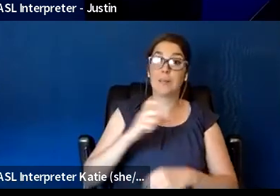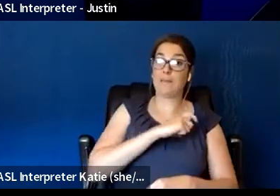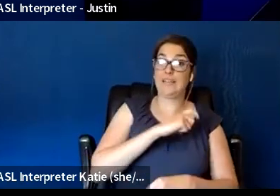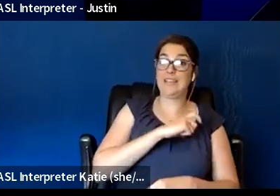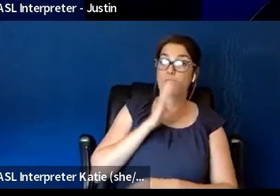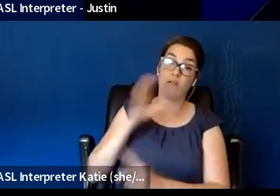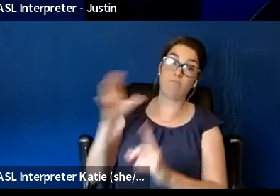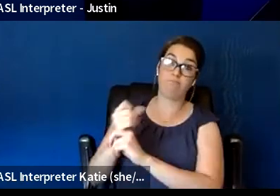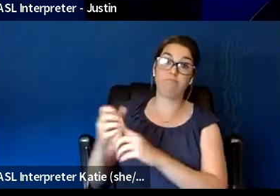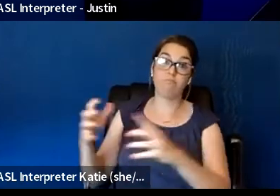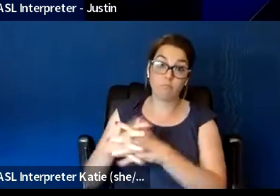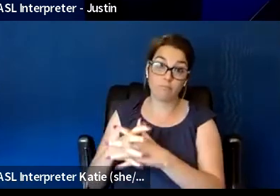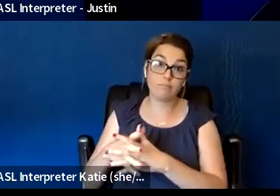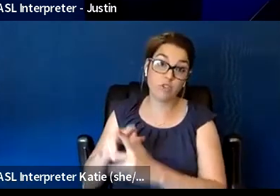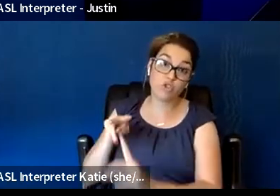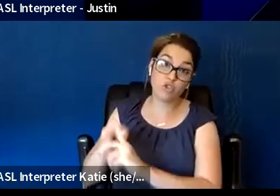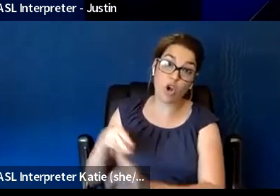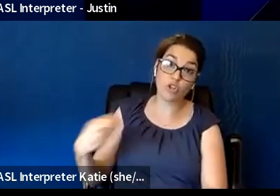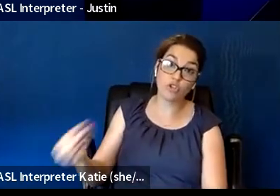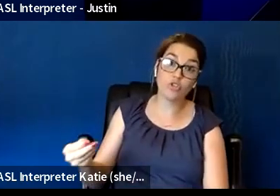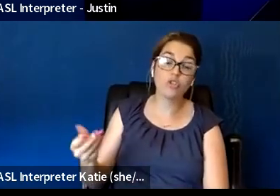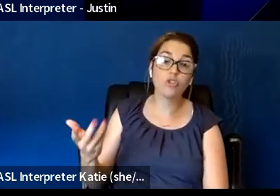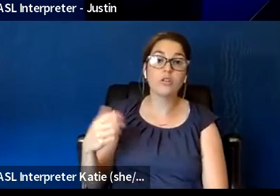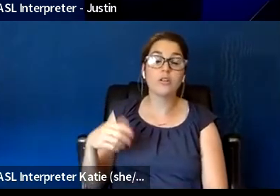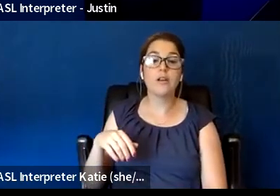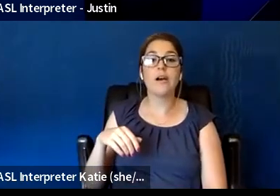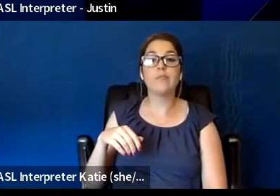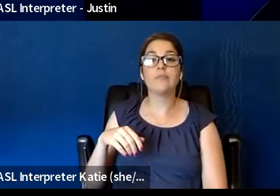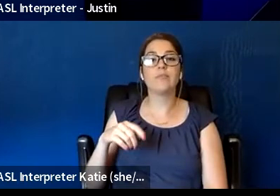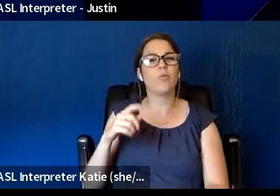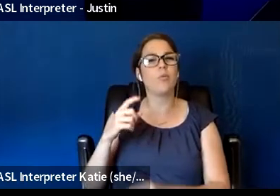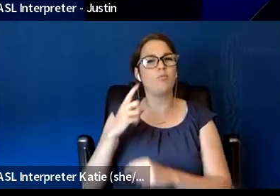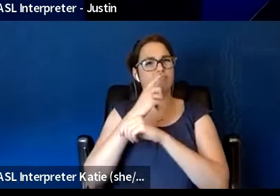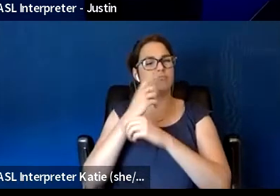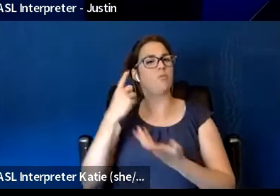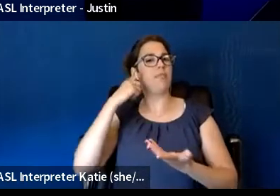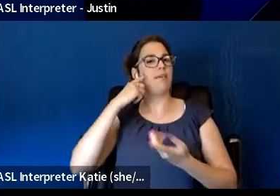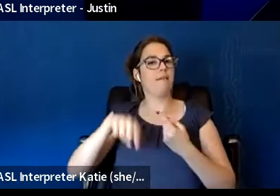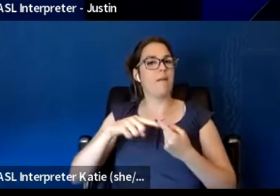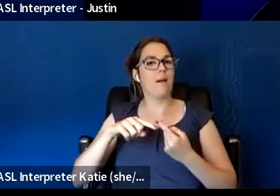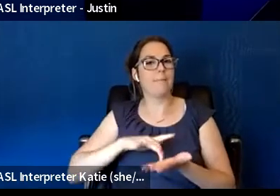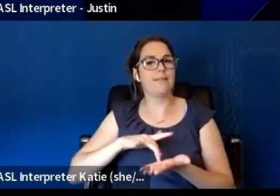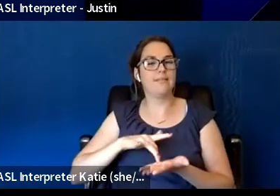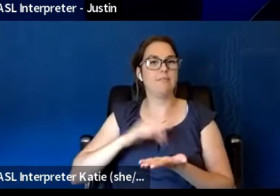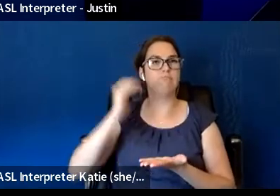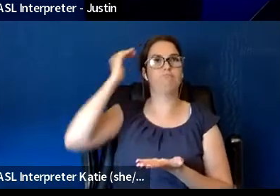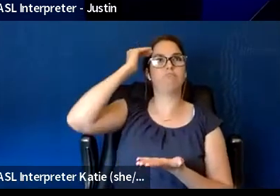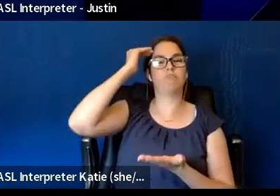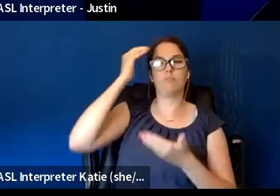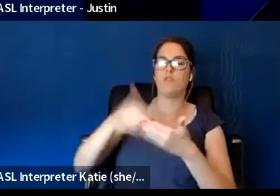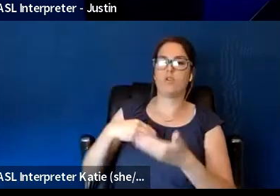I think, particularly for medications. For mental health diagnoses medications,